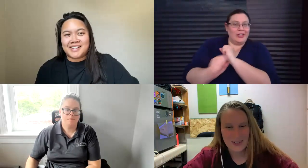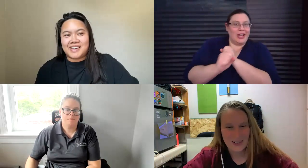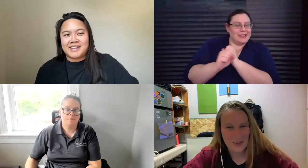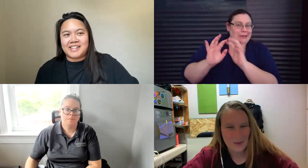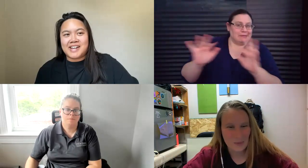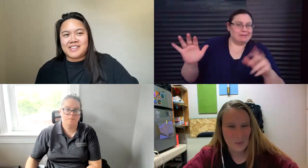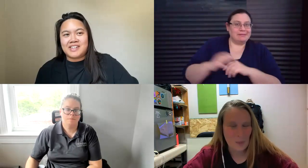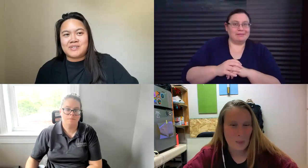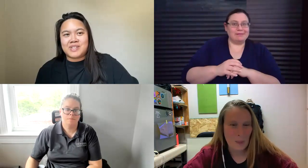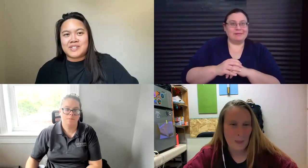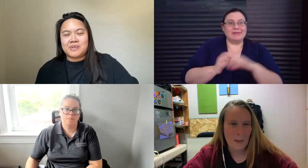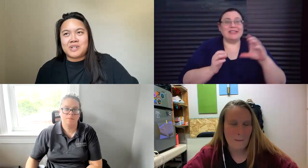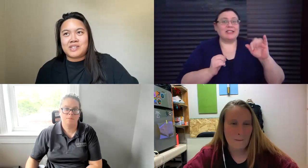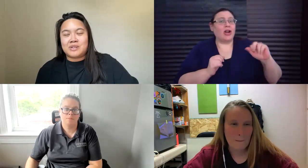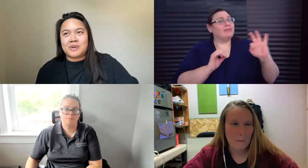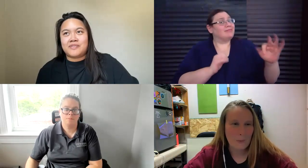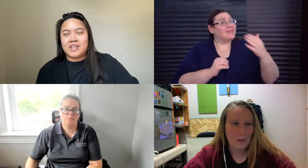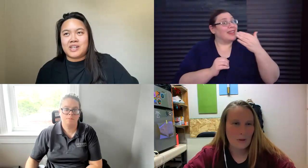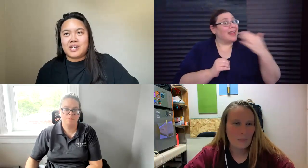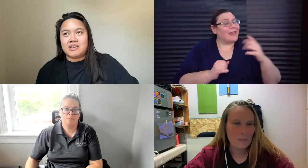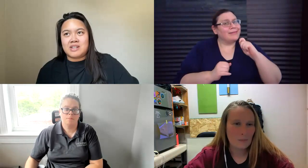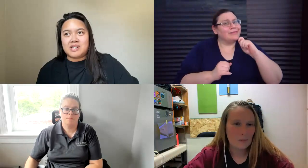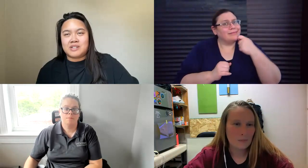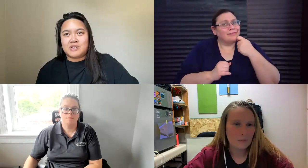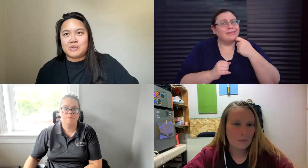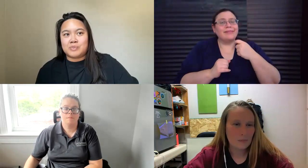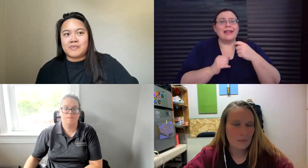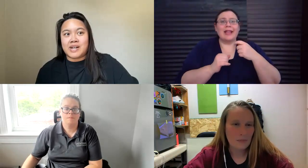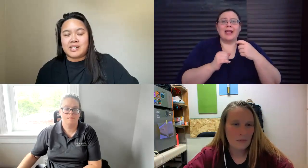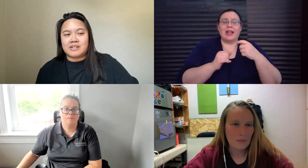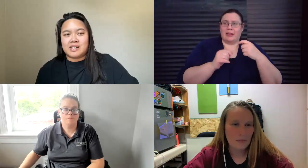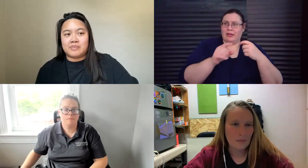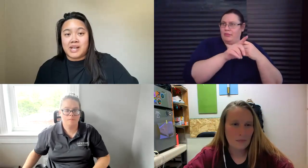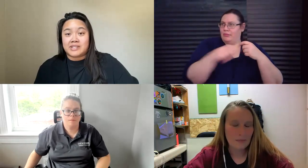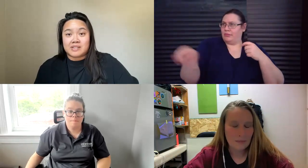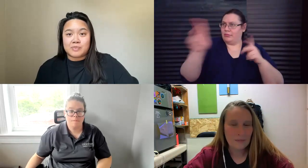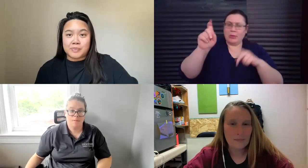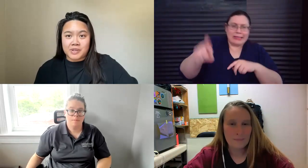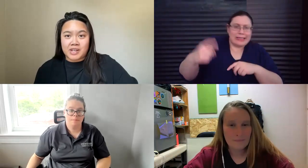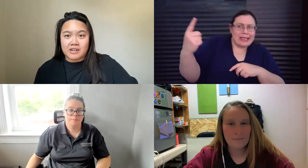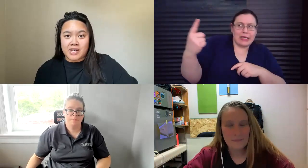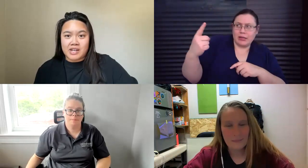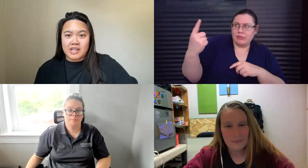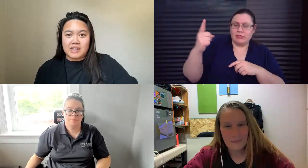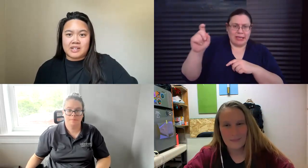That's so neat that you are filling a need to provide glass to people in the area.